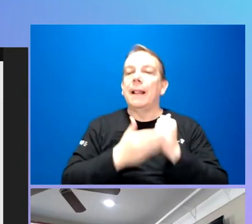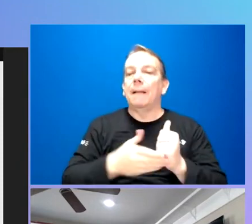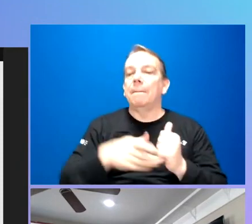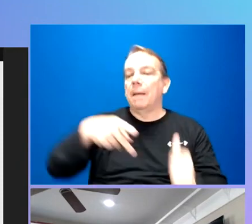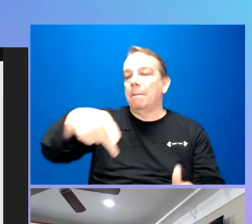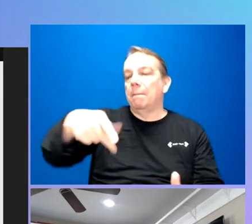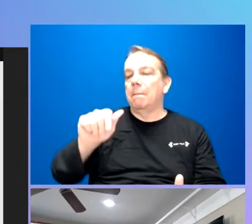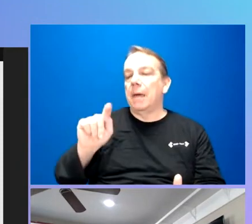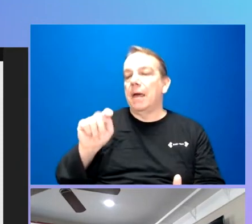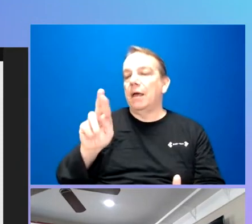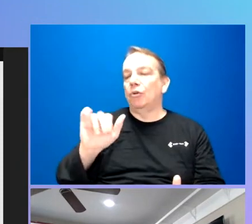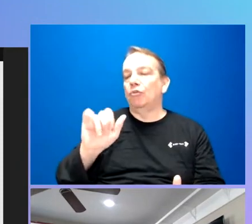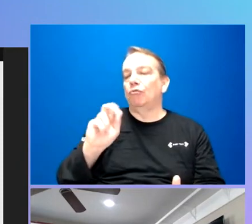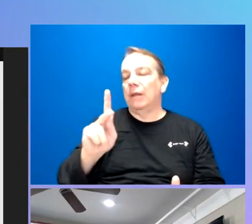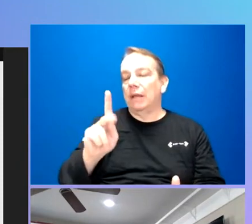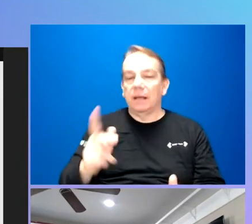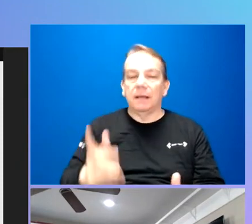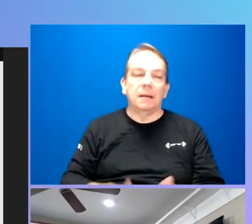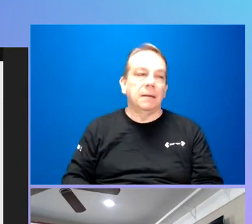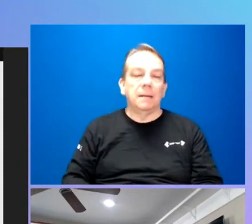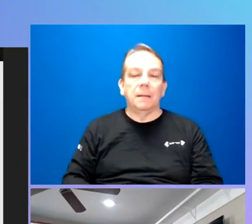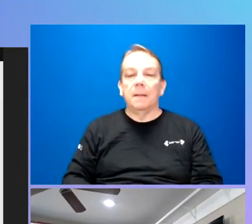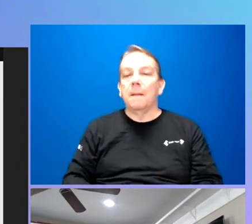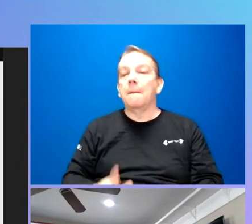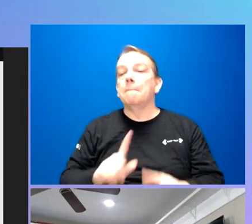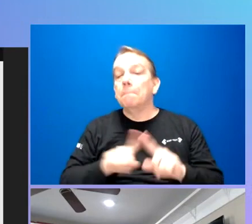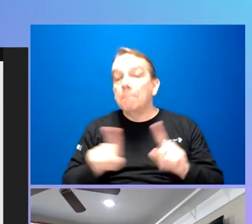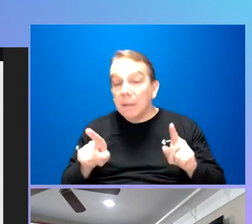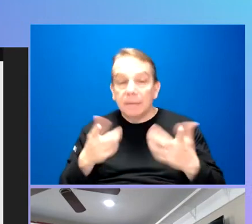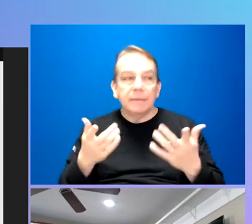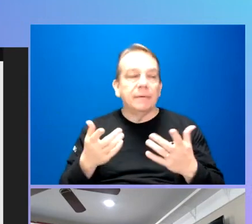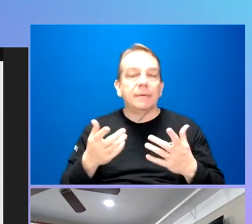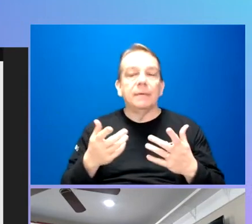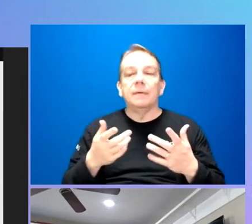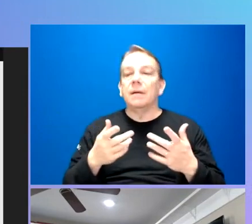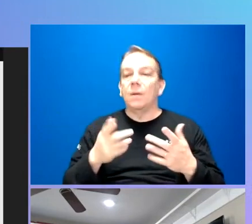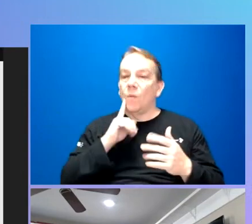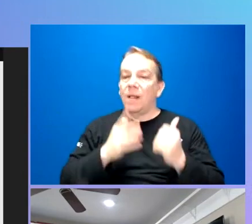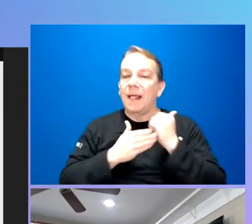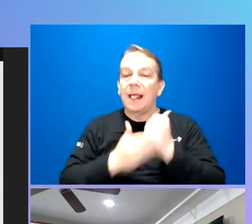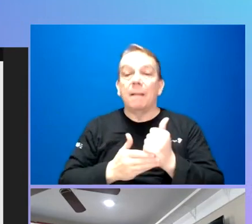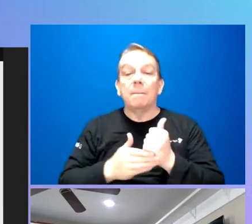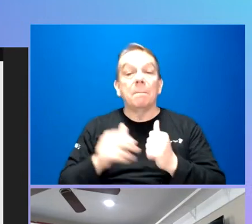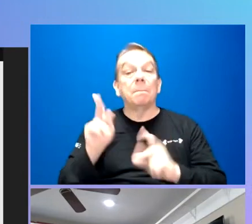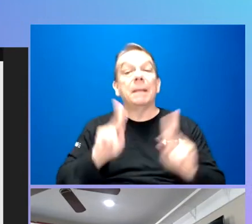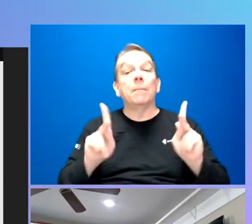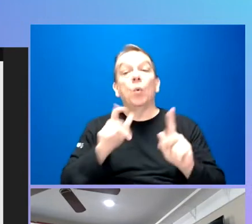But it it'll go a whole lot farther if you tell them this is going to help people who are blind and this is how this is